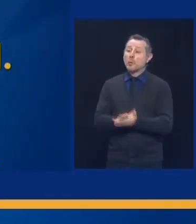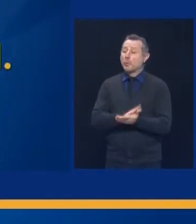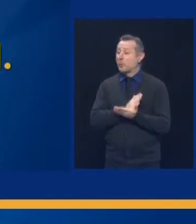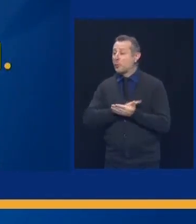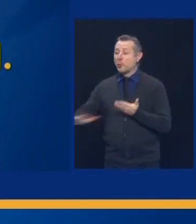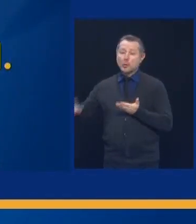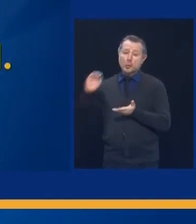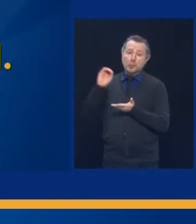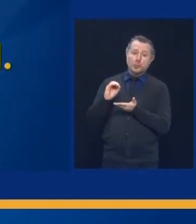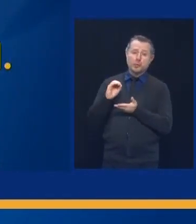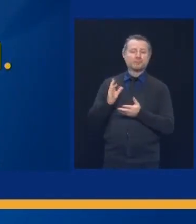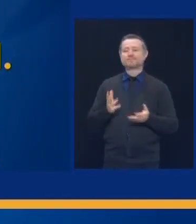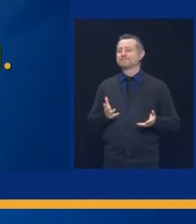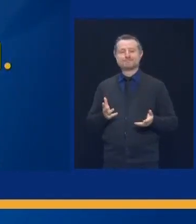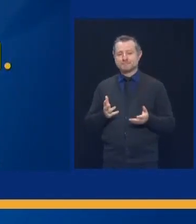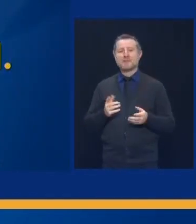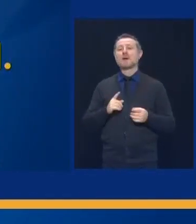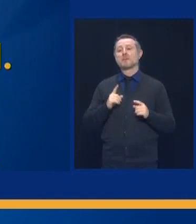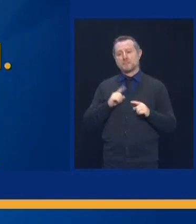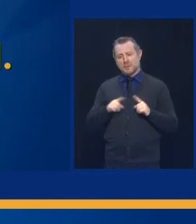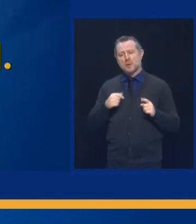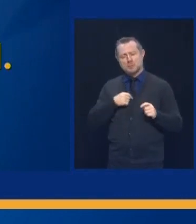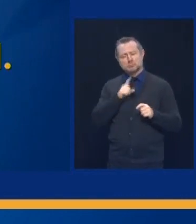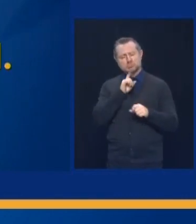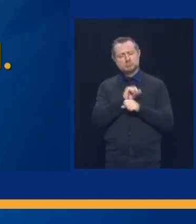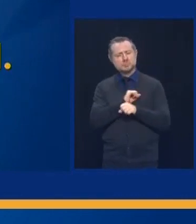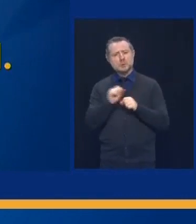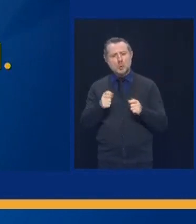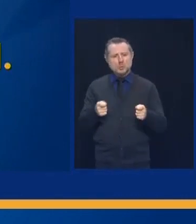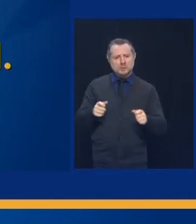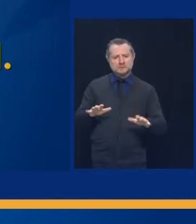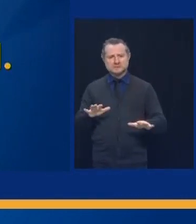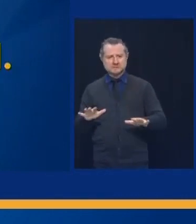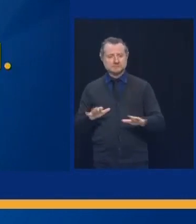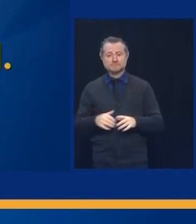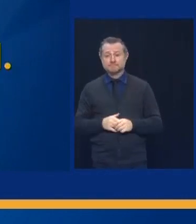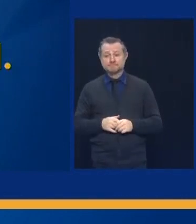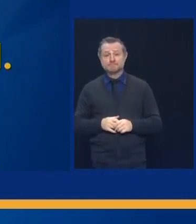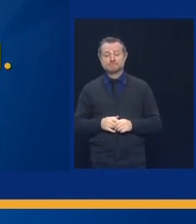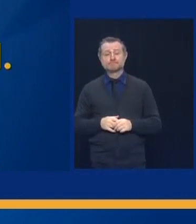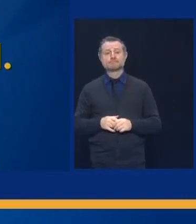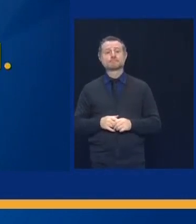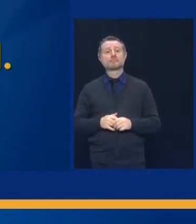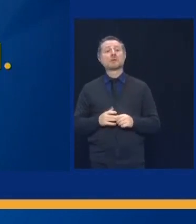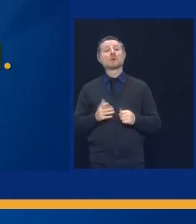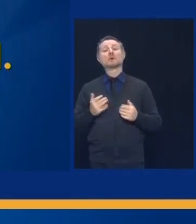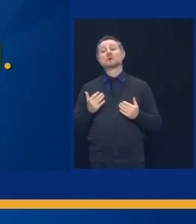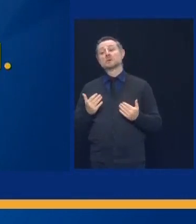VIRUS. YOU CAN'T ELIMIN#$T, BUT YOU CAN CONTROL IT.óY=